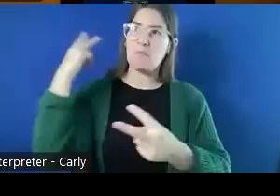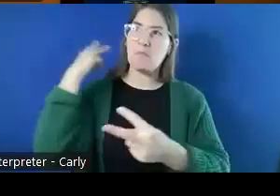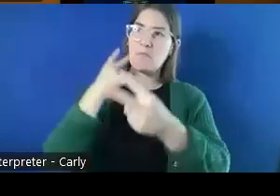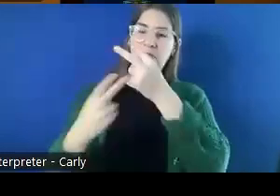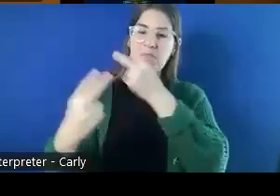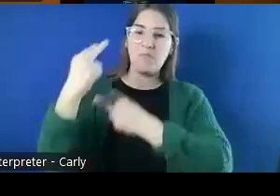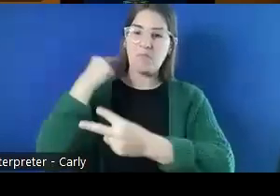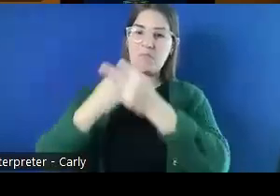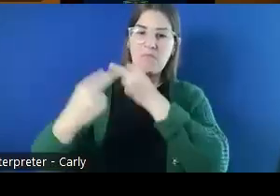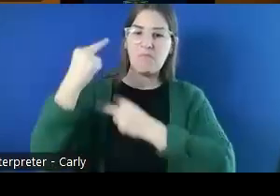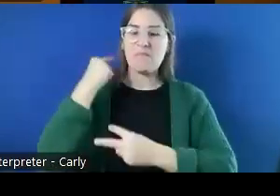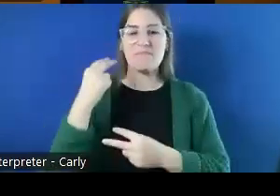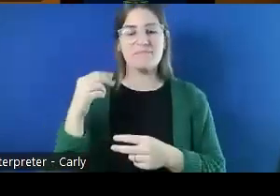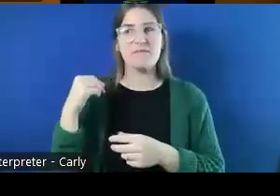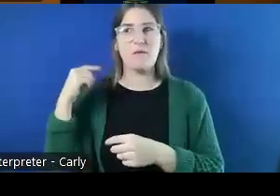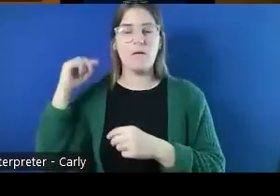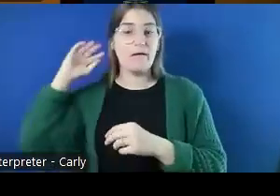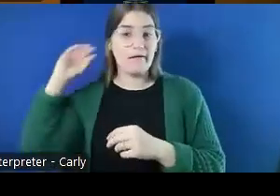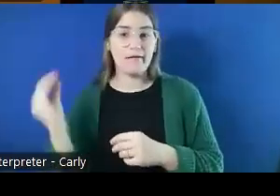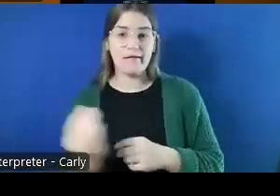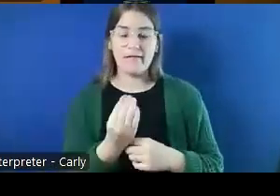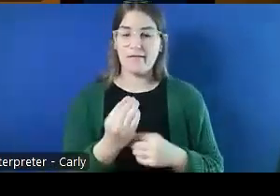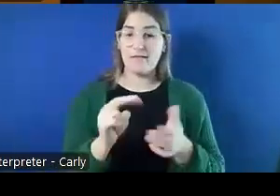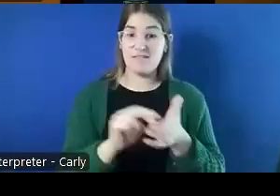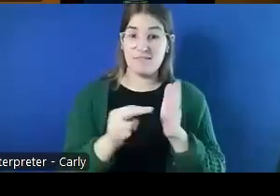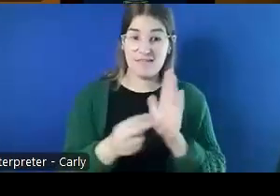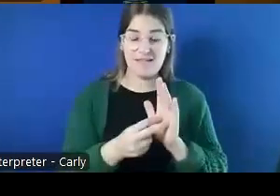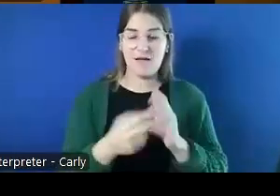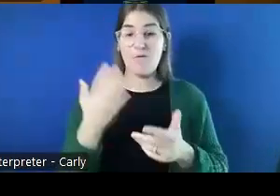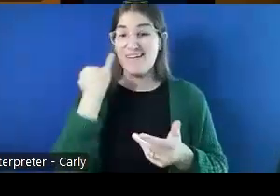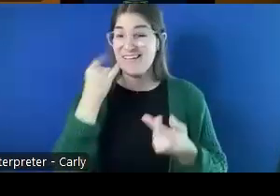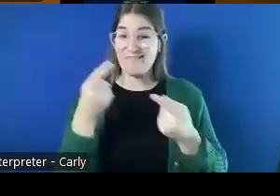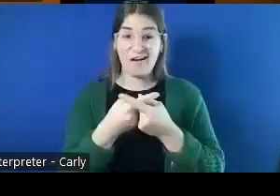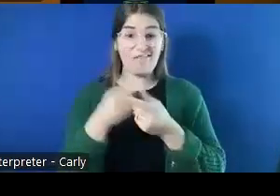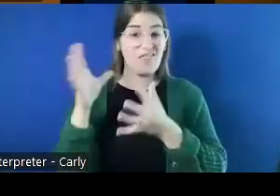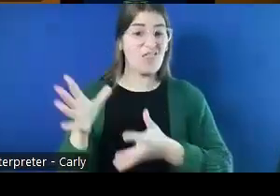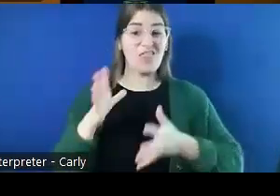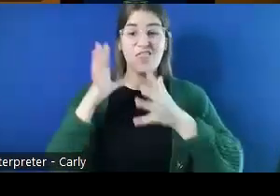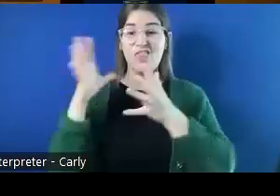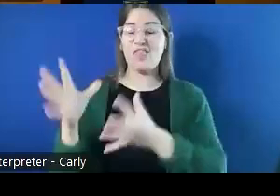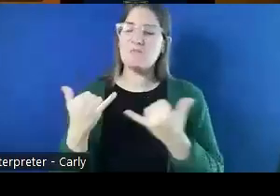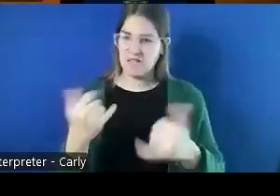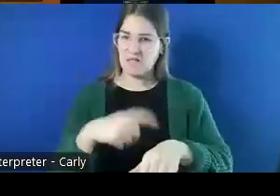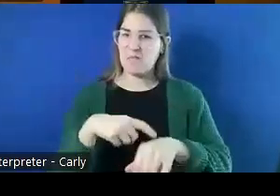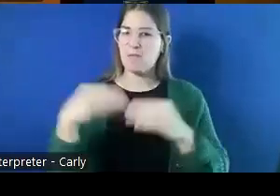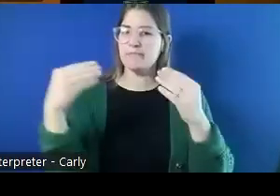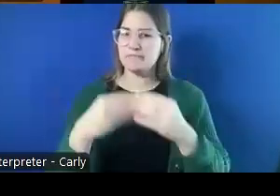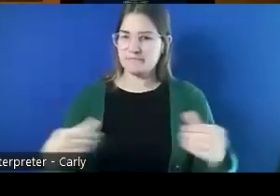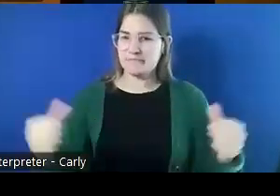to find meaning uh resolve maybe conflicts that haven't been resolved uh and and enhance their